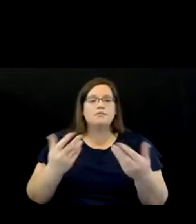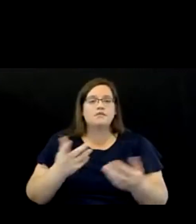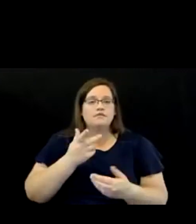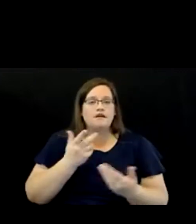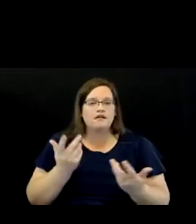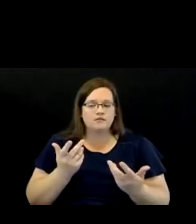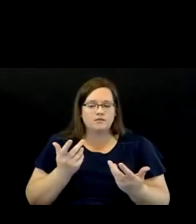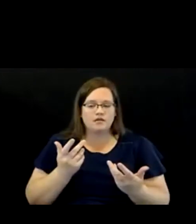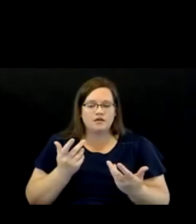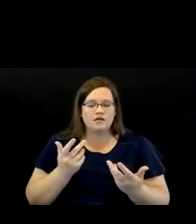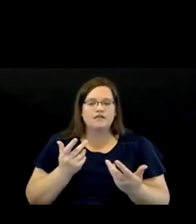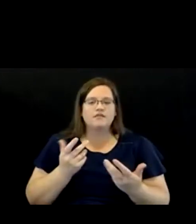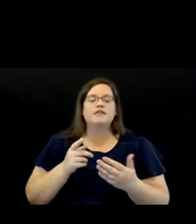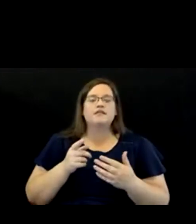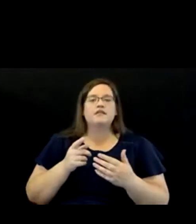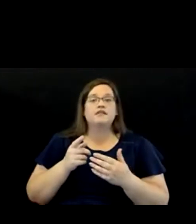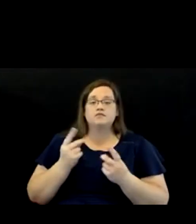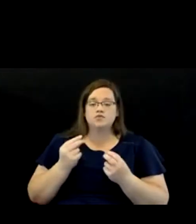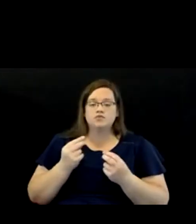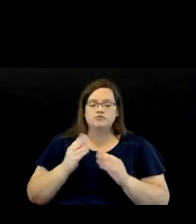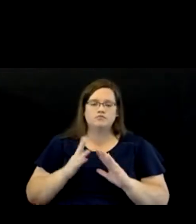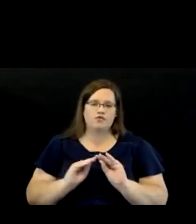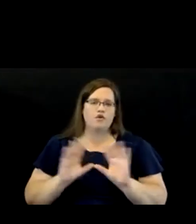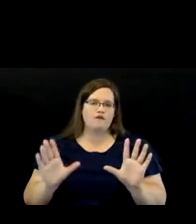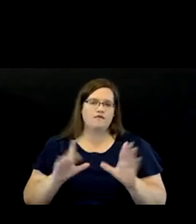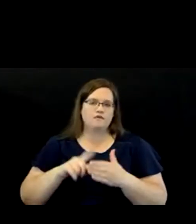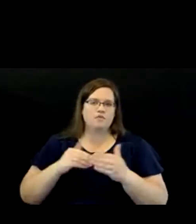then from there it's usually pretty obvious as to what the next steps are